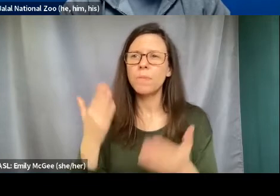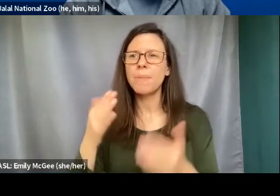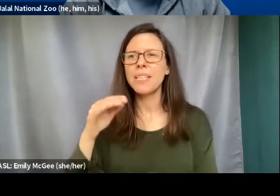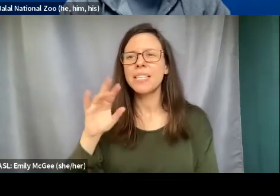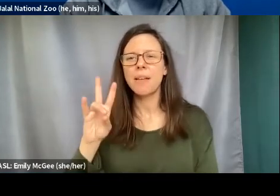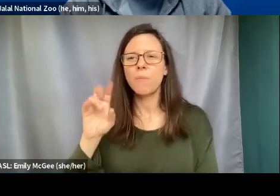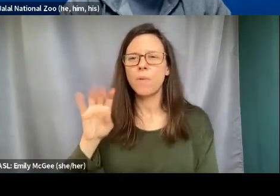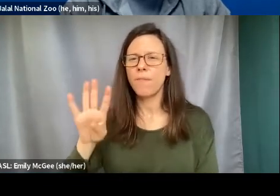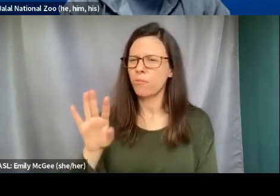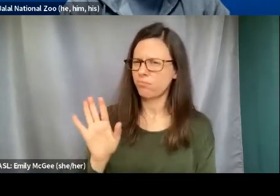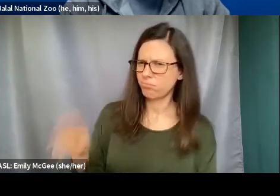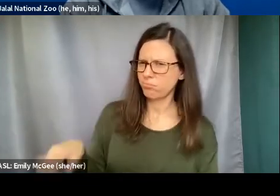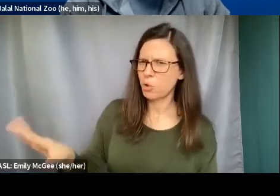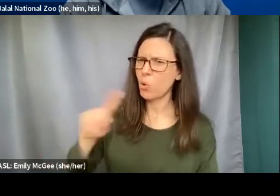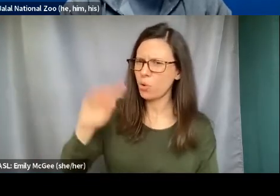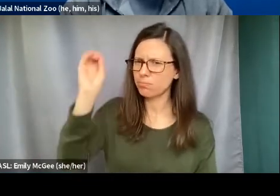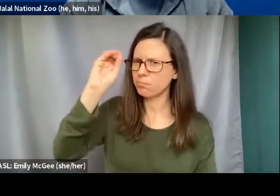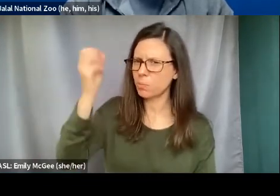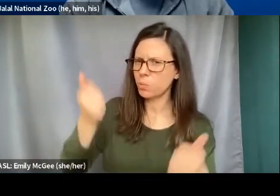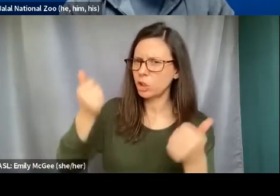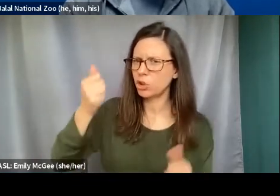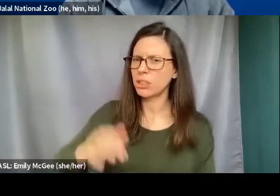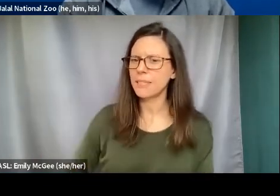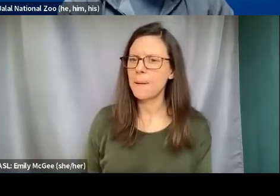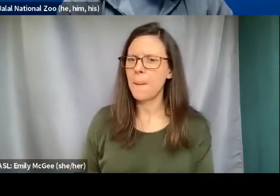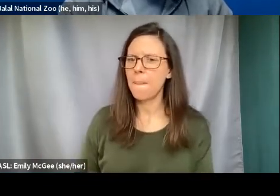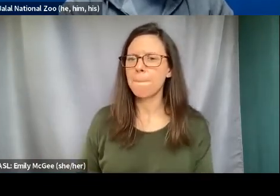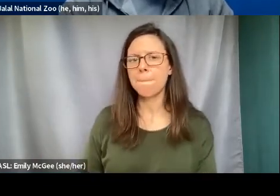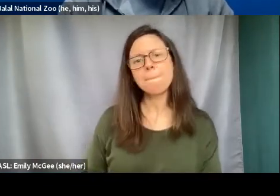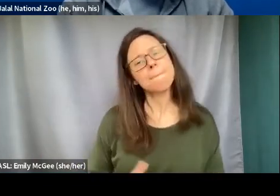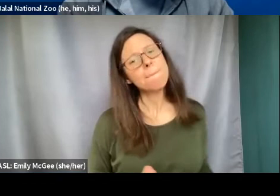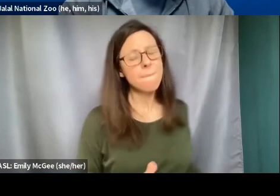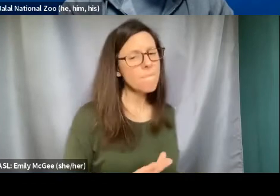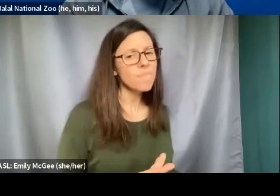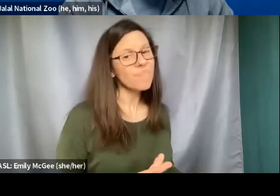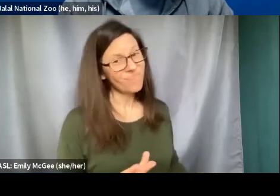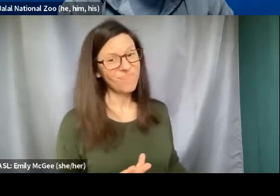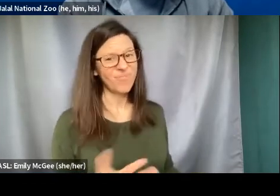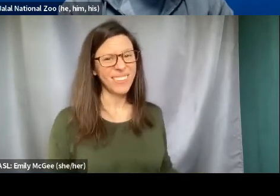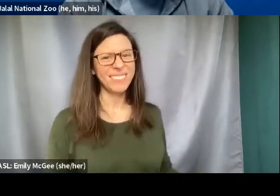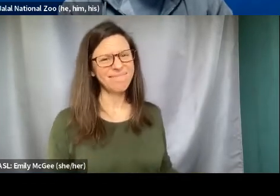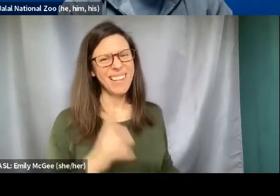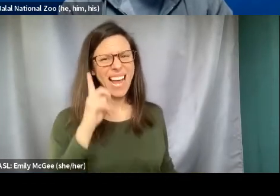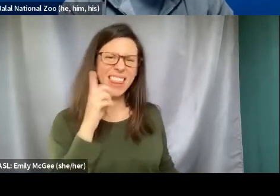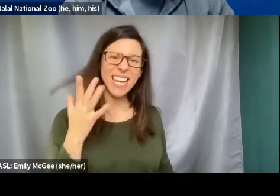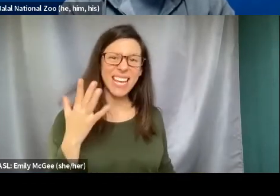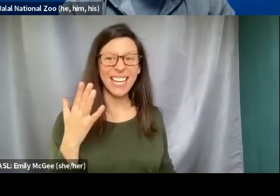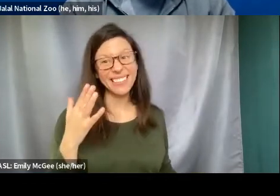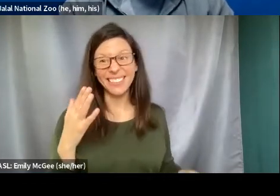what would you say the ph of this water sample is Jalal? >>Jalal: Um, I would probably say between the two - 7.4